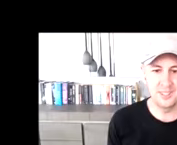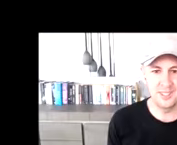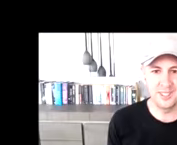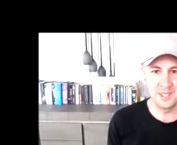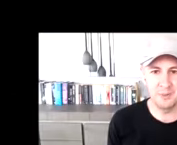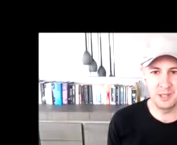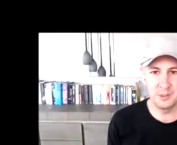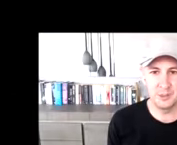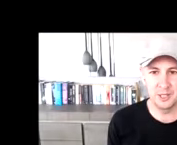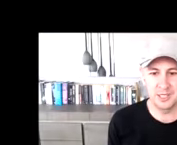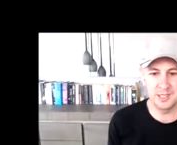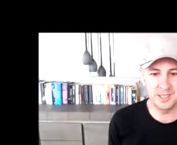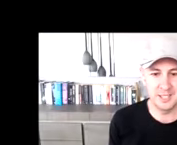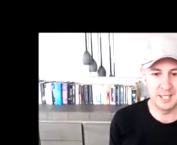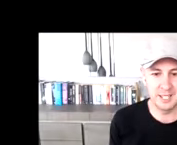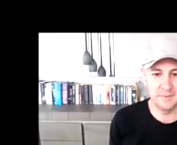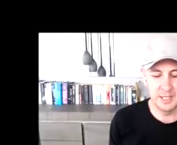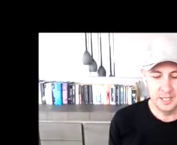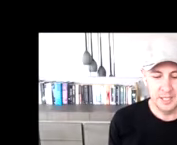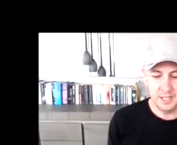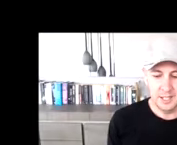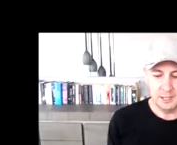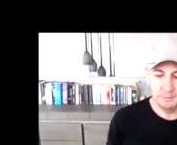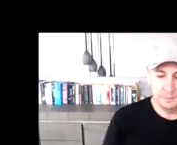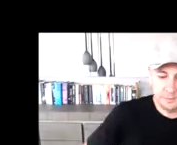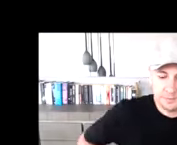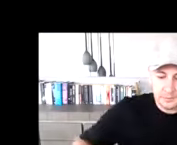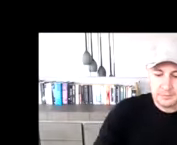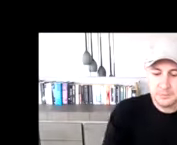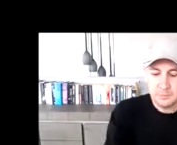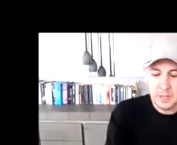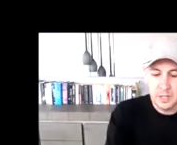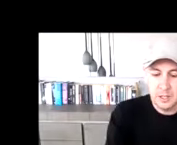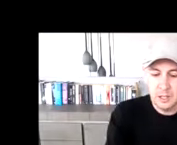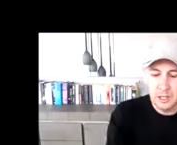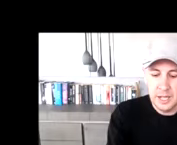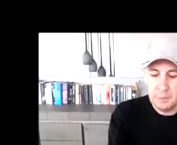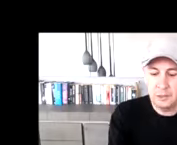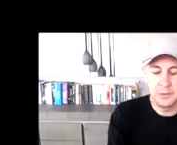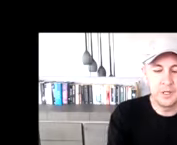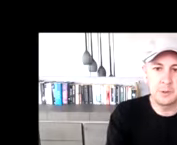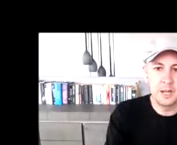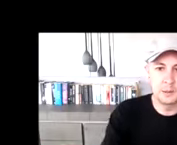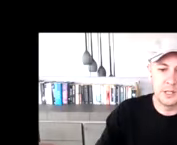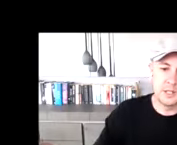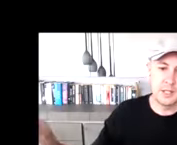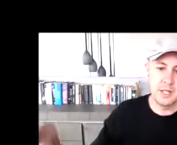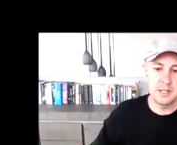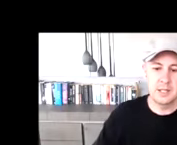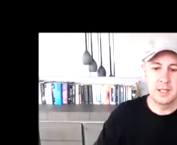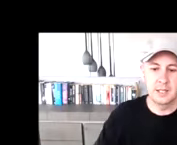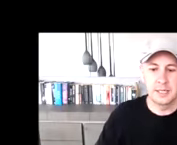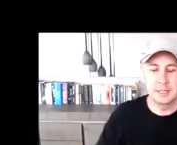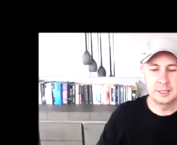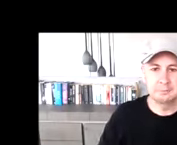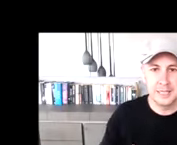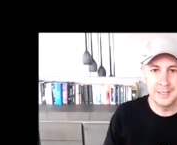and thanks for joining us today. Our panel for this Remarkable Insights, are leaders,